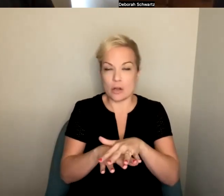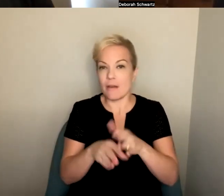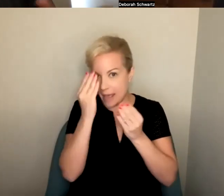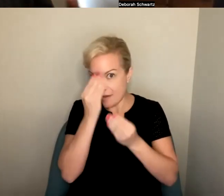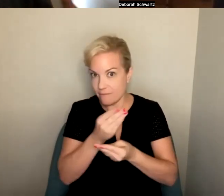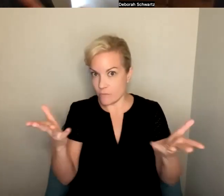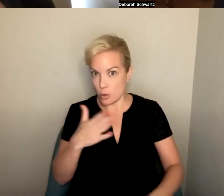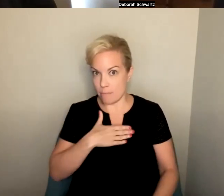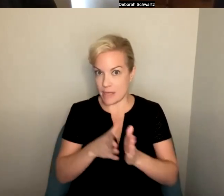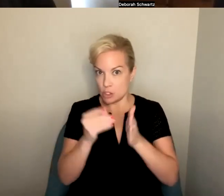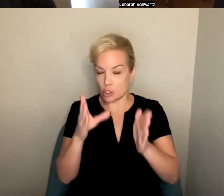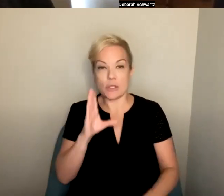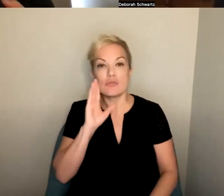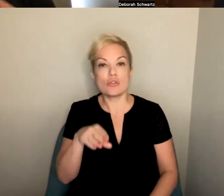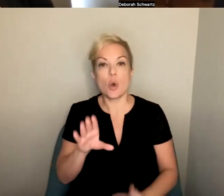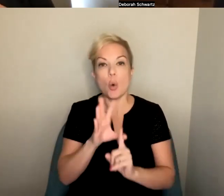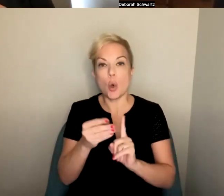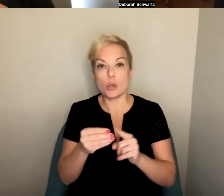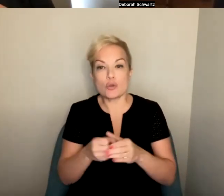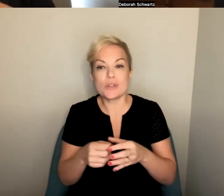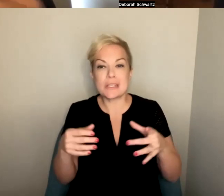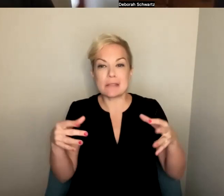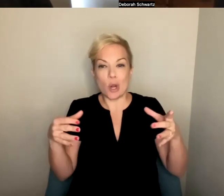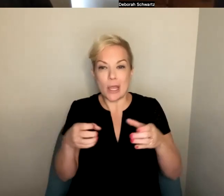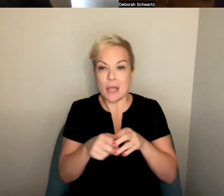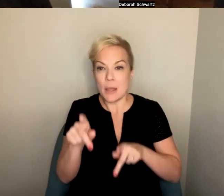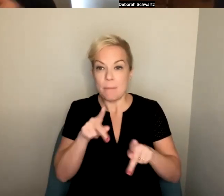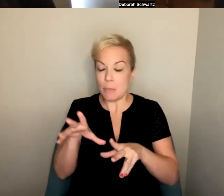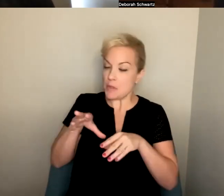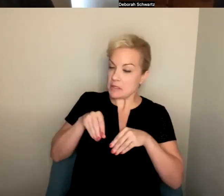cultures expand and contract all the time, they absorb people in, they reject people, they change.